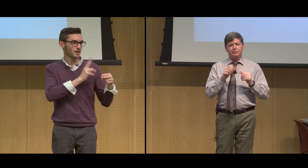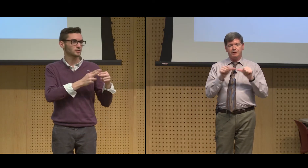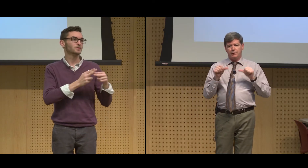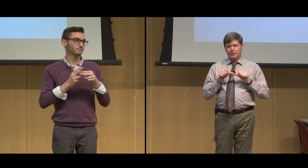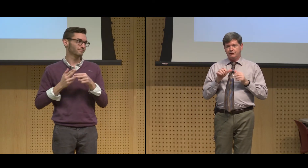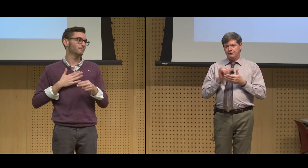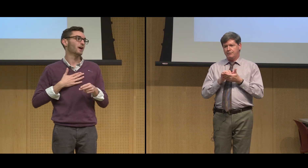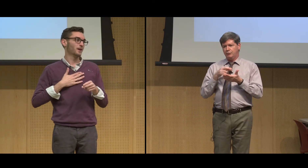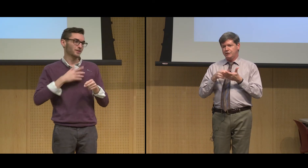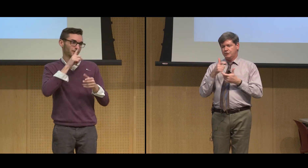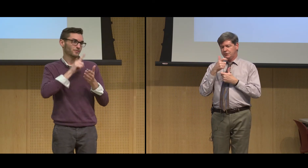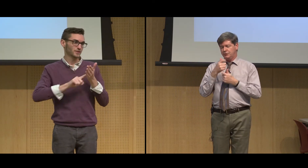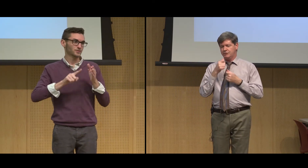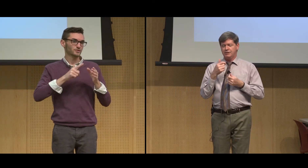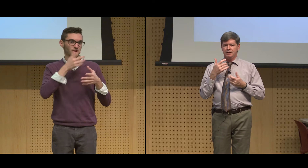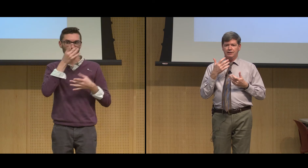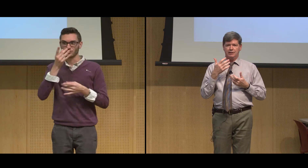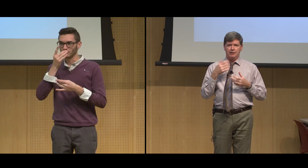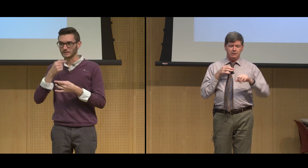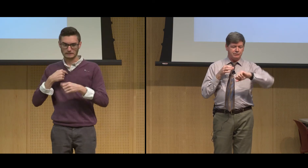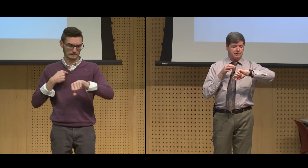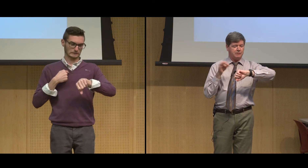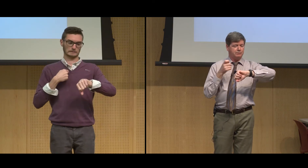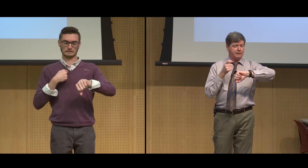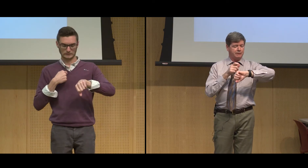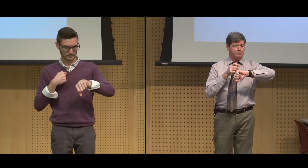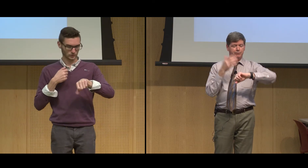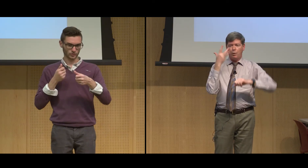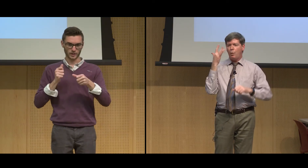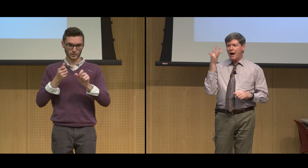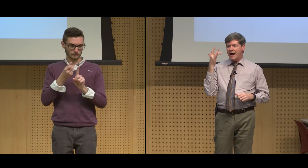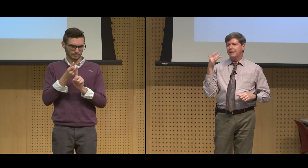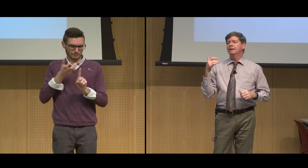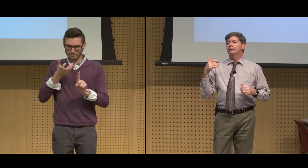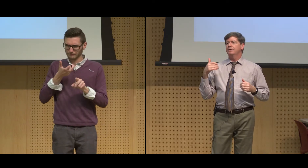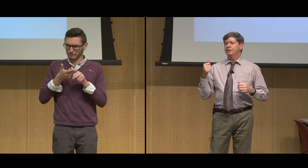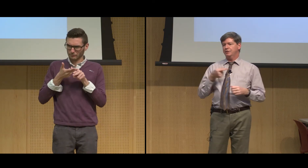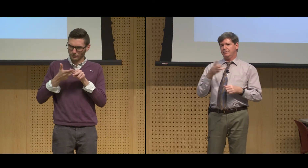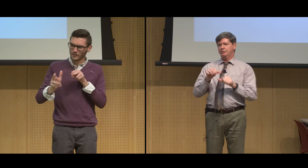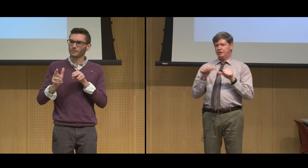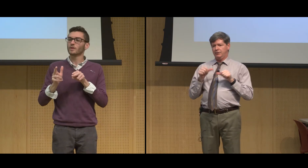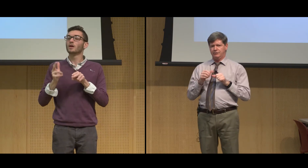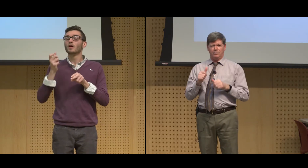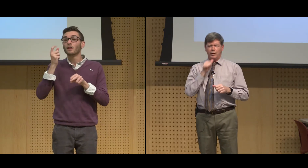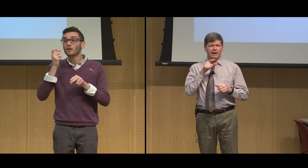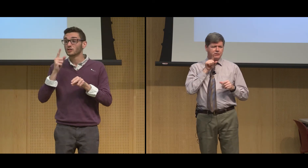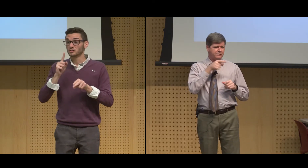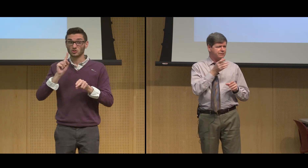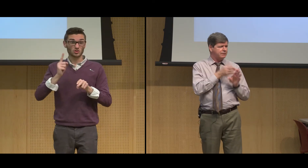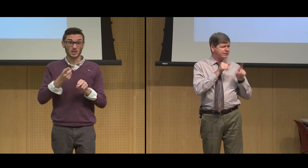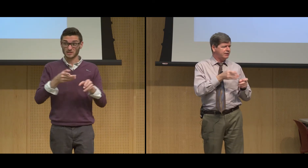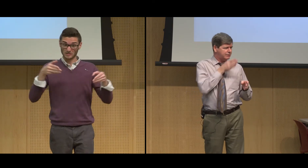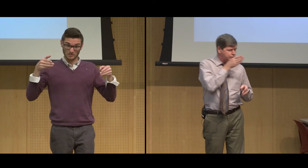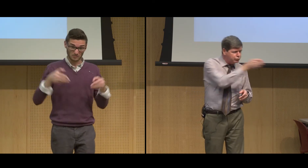of my research interests, and I'll just explain a little bit about why there are several areas. Why not just psych testing--boom--